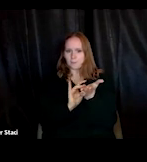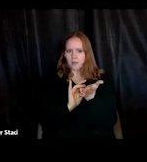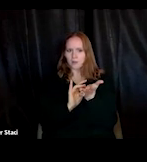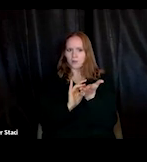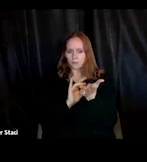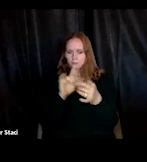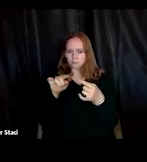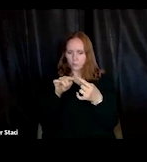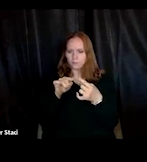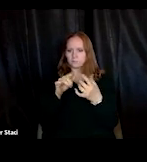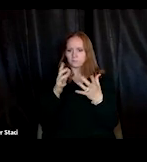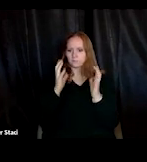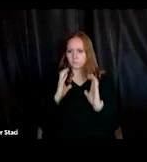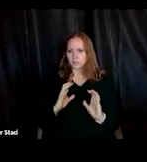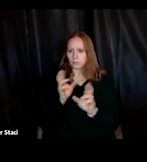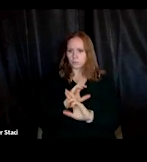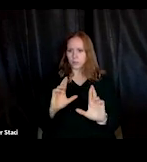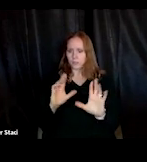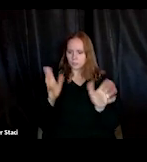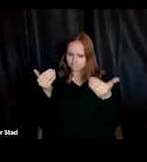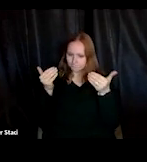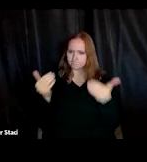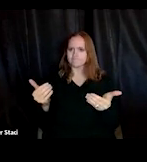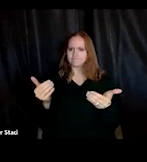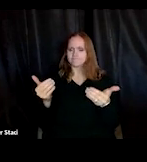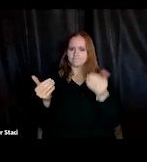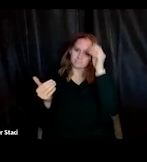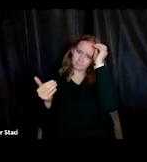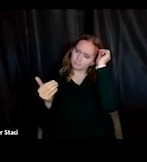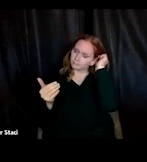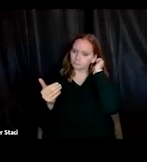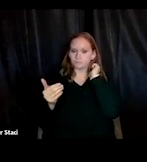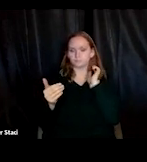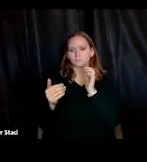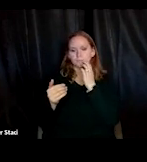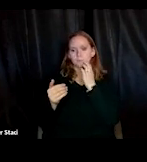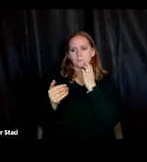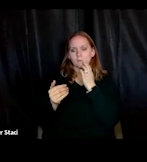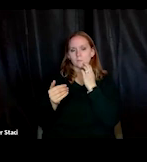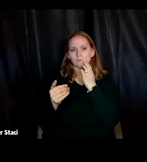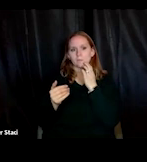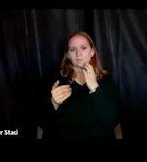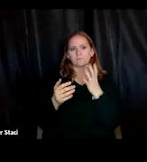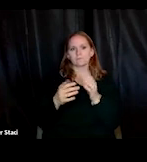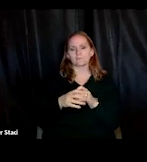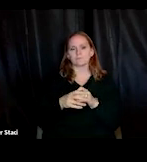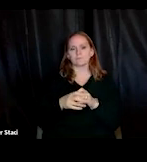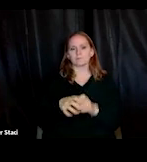and phase out of the navigation piece, which I'll talk about in just a second. And in SEARCH, which we have,